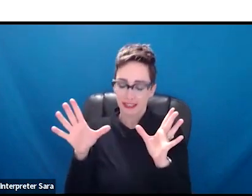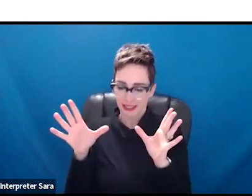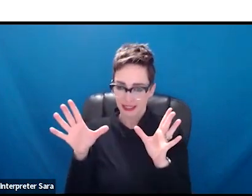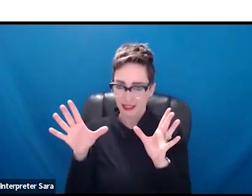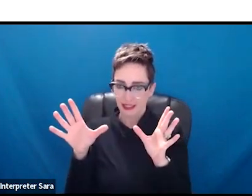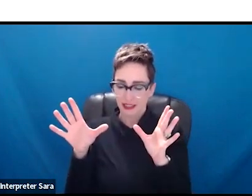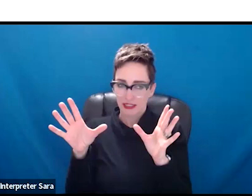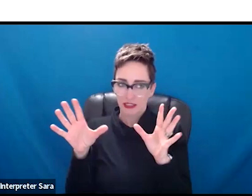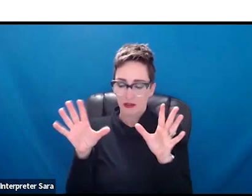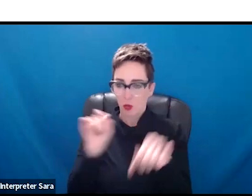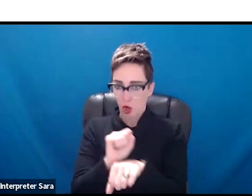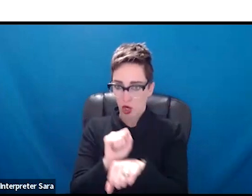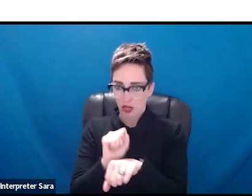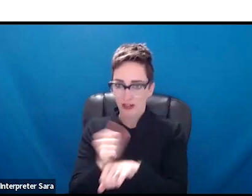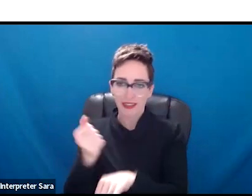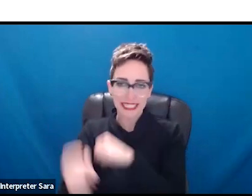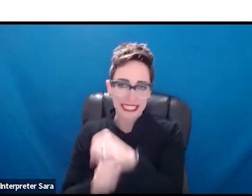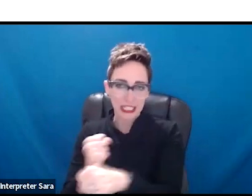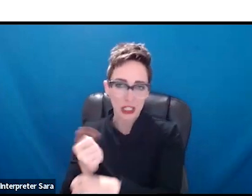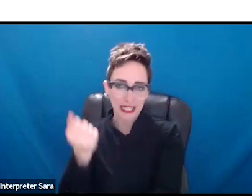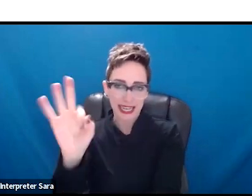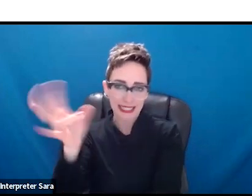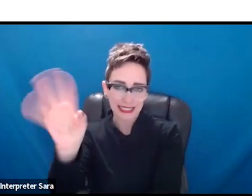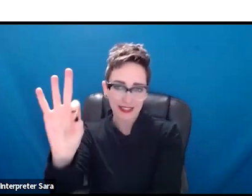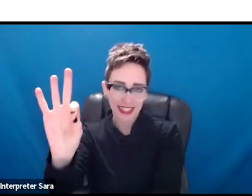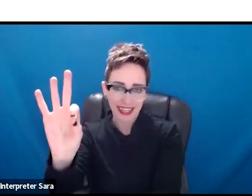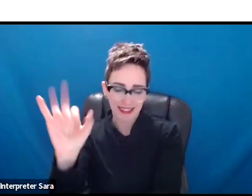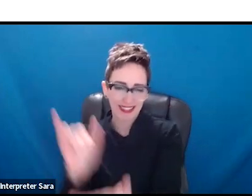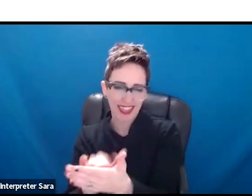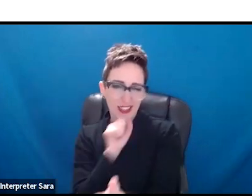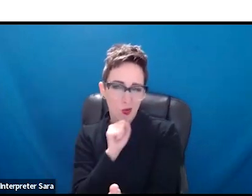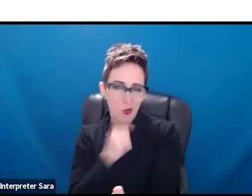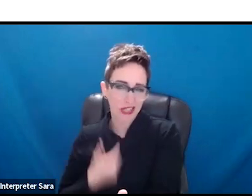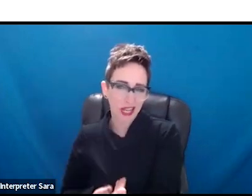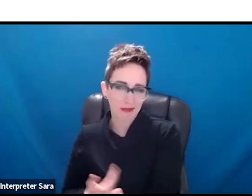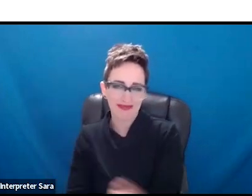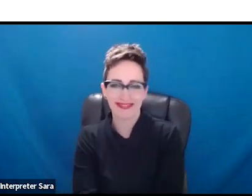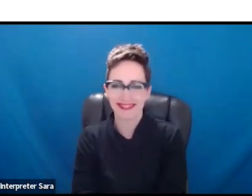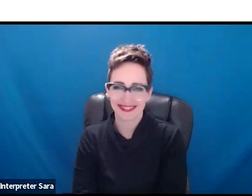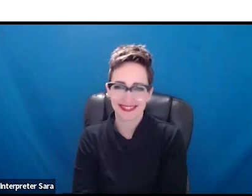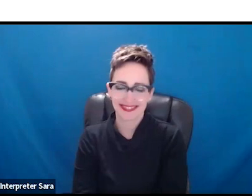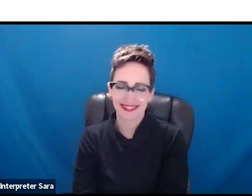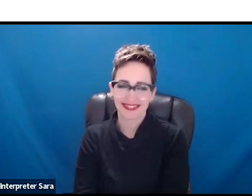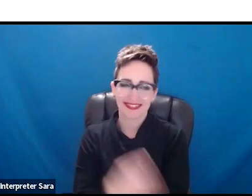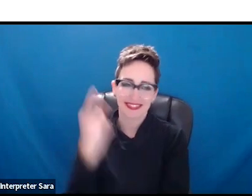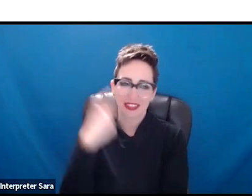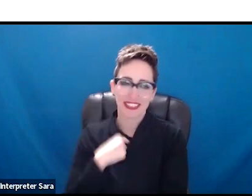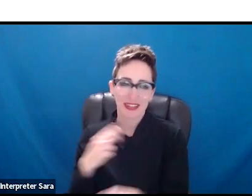So that gives you an idea of how old I am. And the reason I bring it up is that our crisis services back there